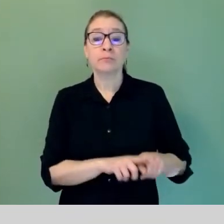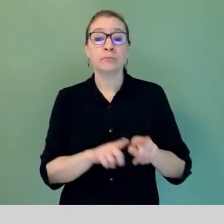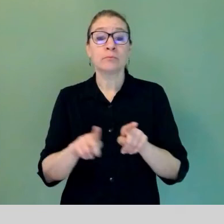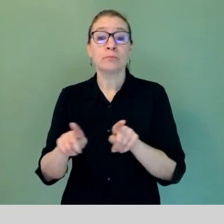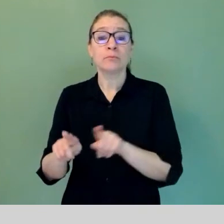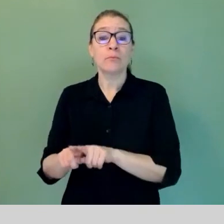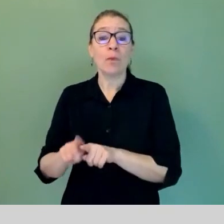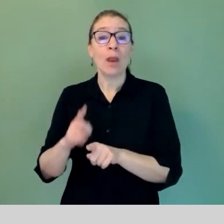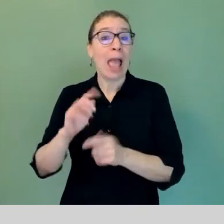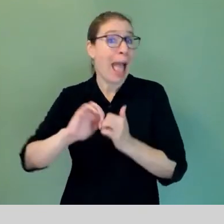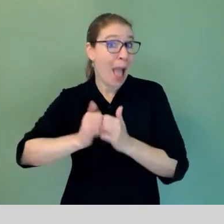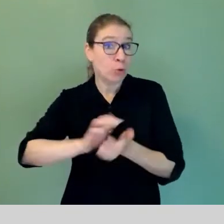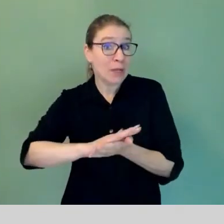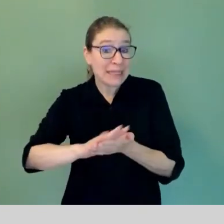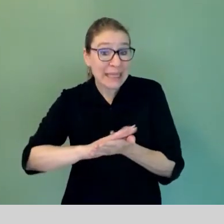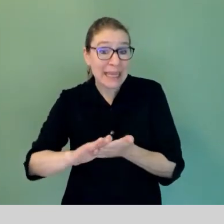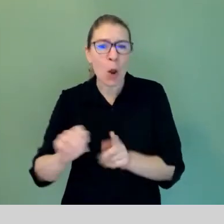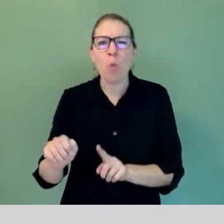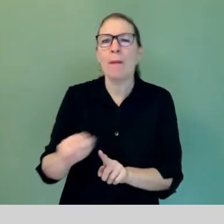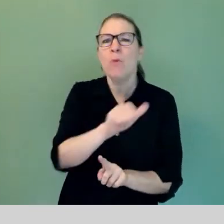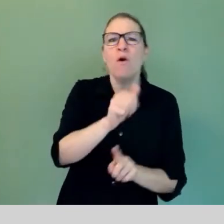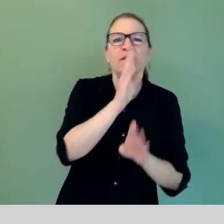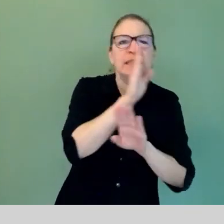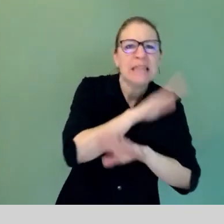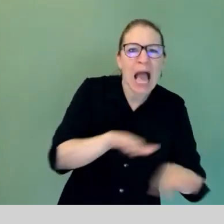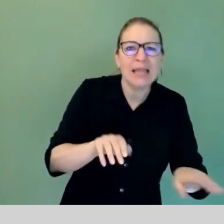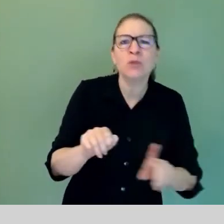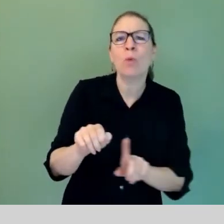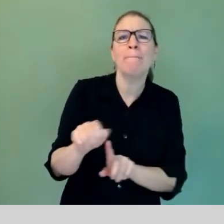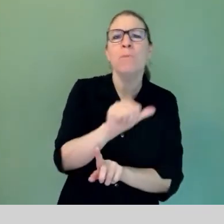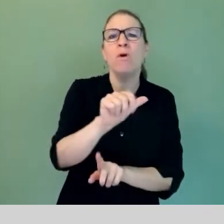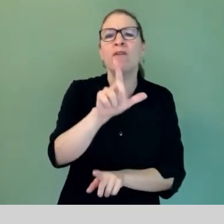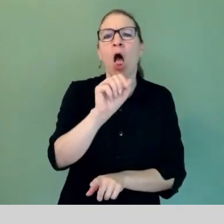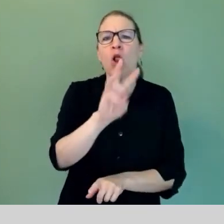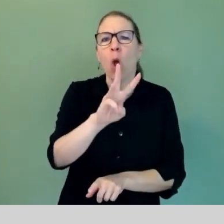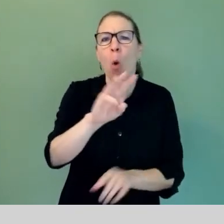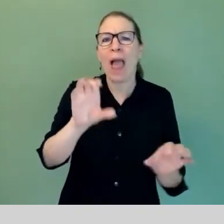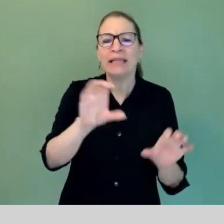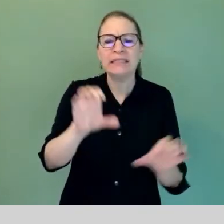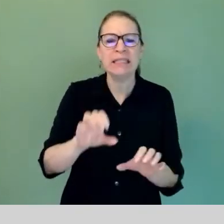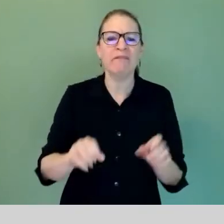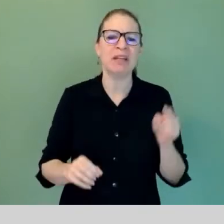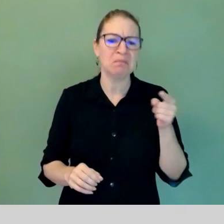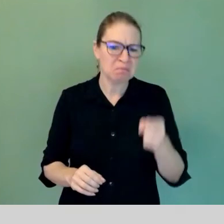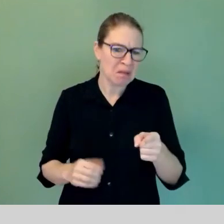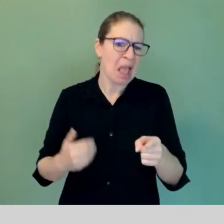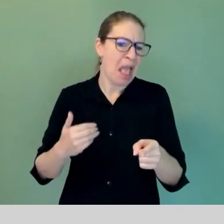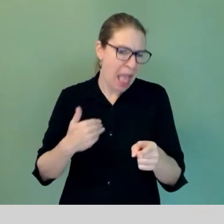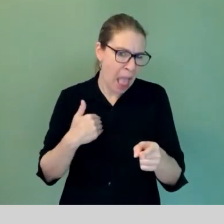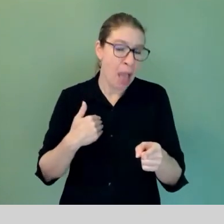Furthermore cleaning, you know, removing of silence and low activity segments is what is already implemented.